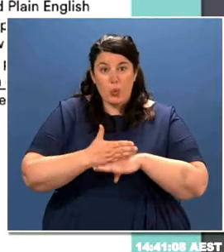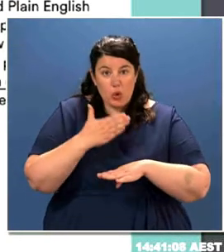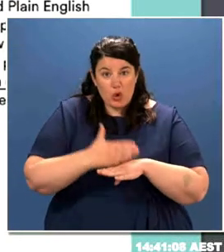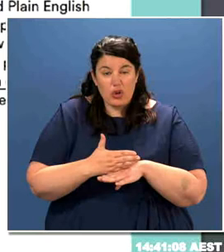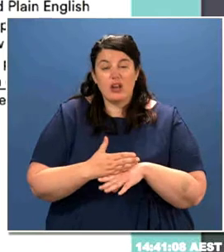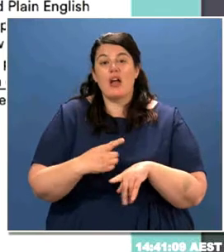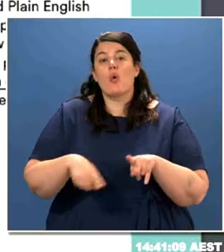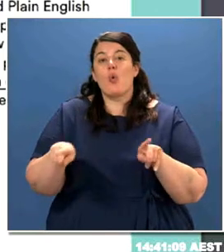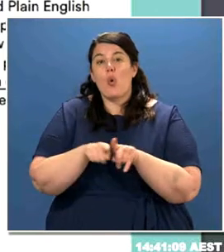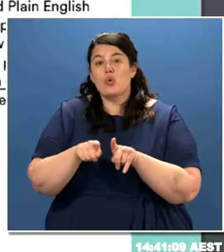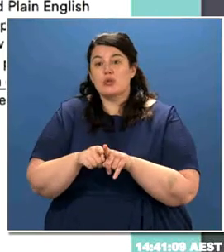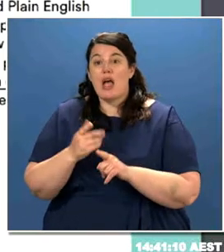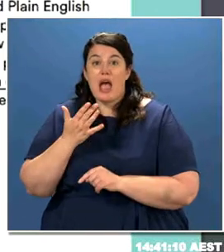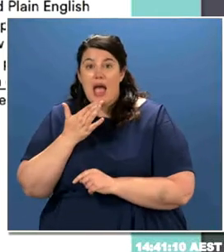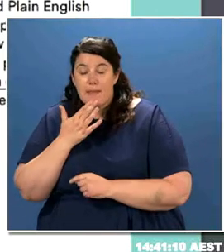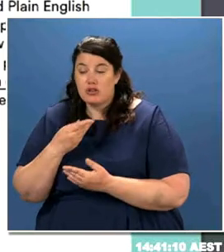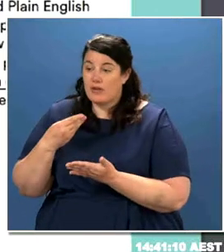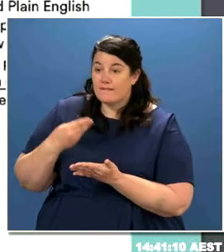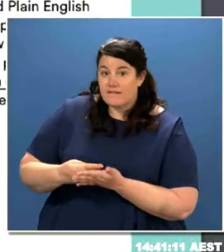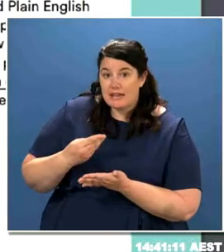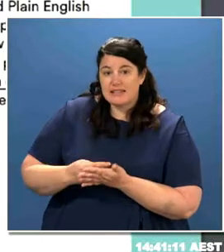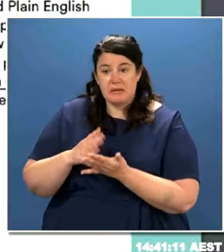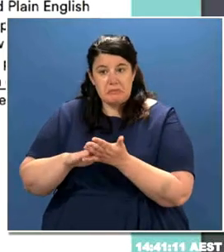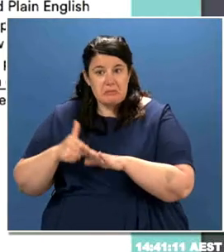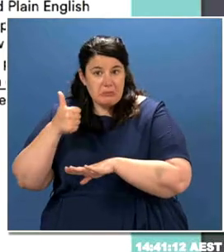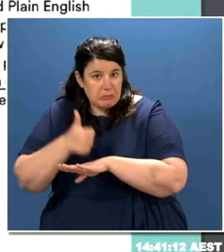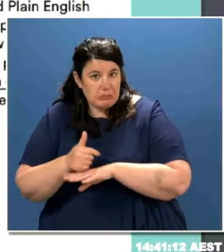But then there's also costs and funding of implementation, et cetera, for that.